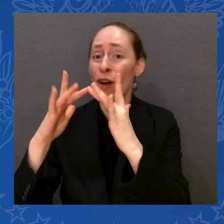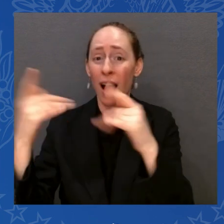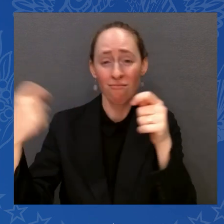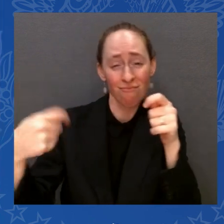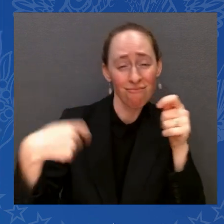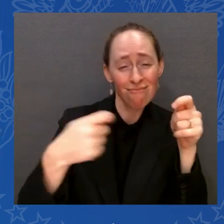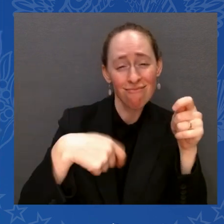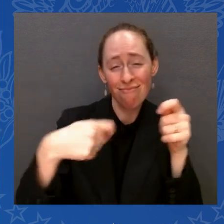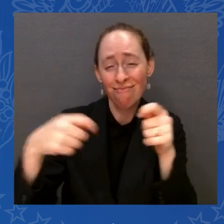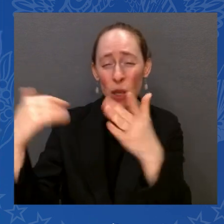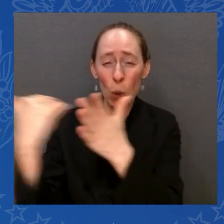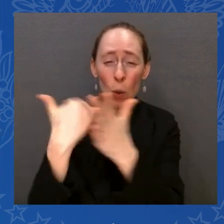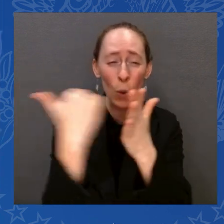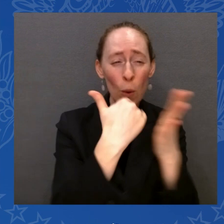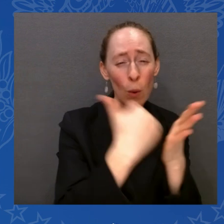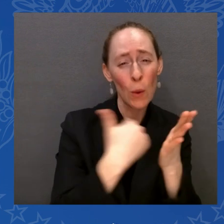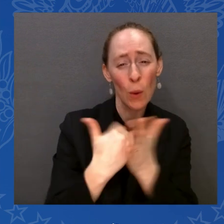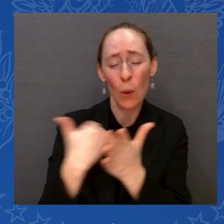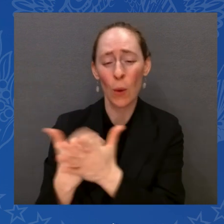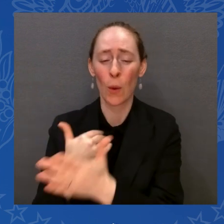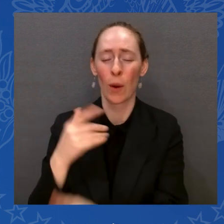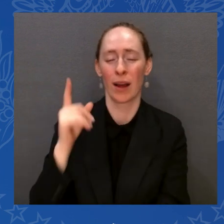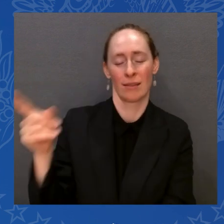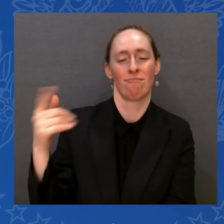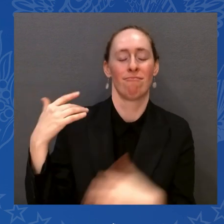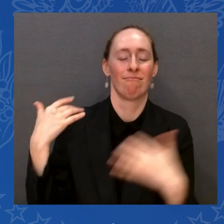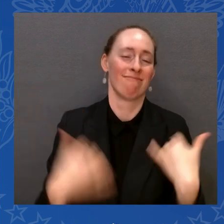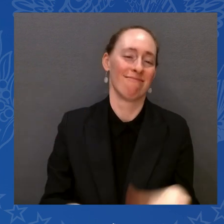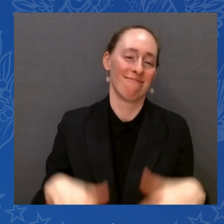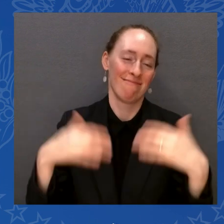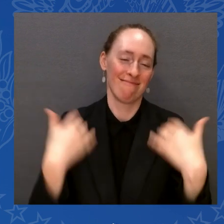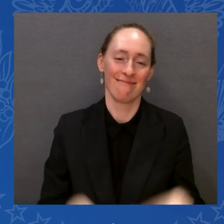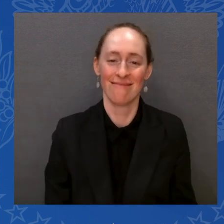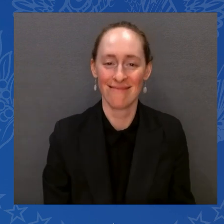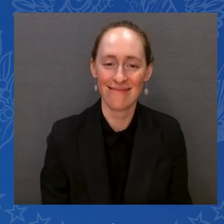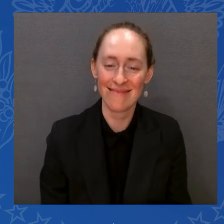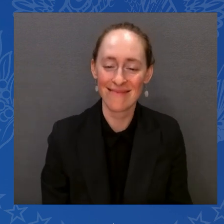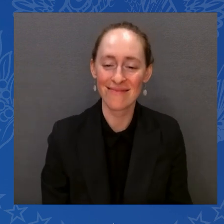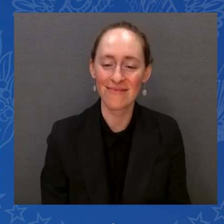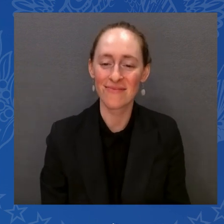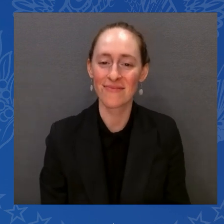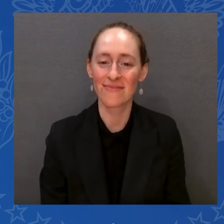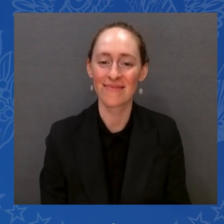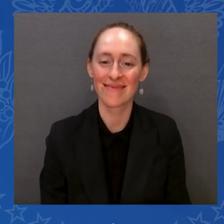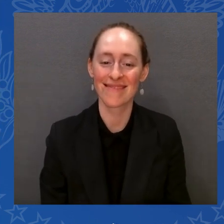Thank you.